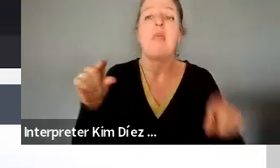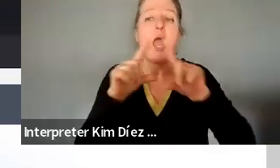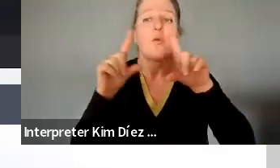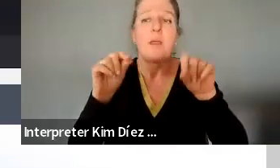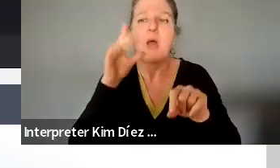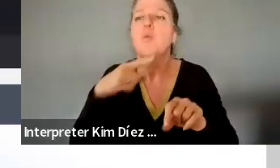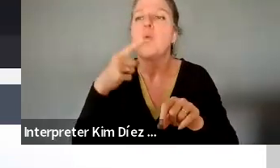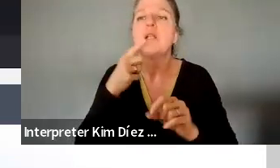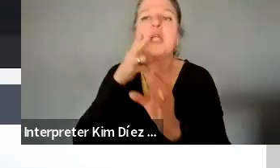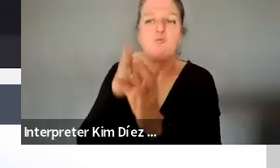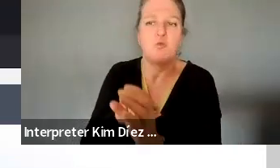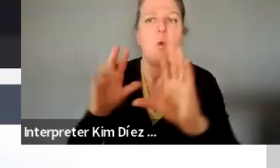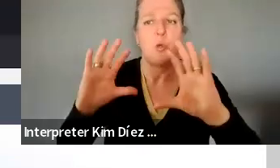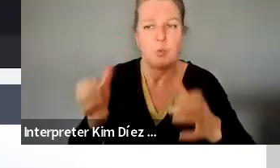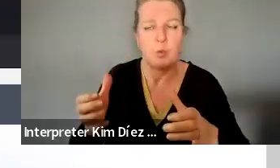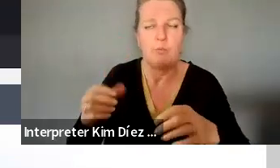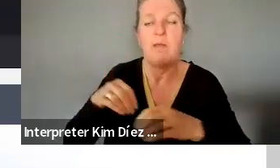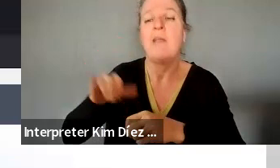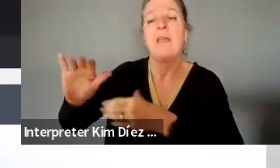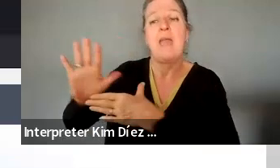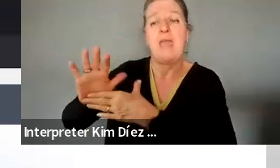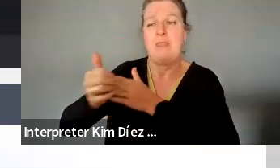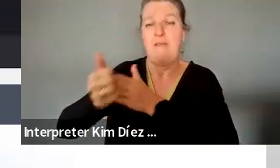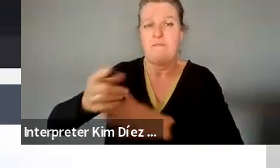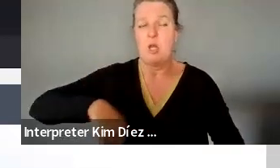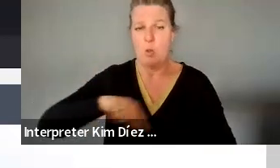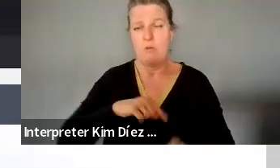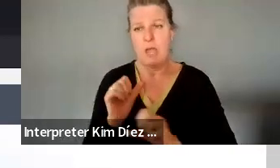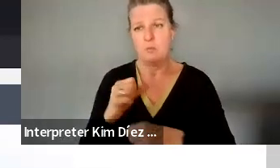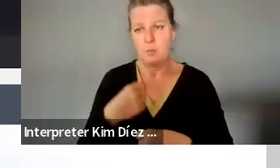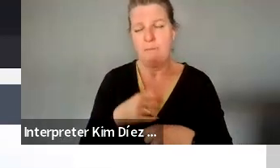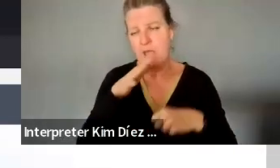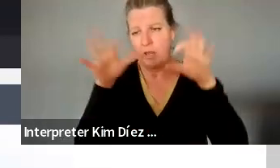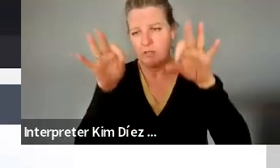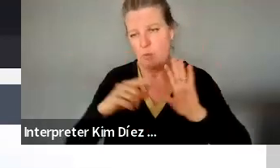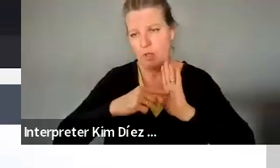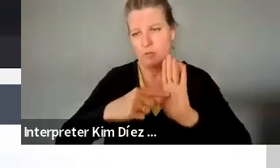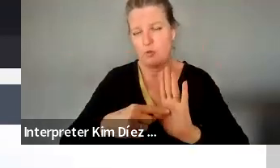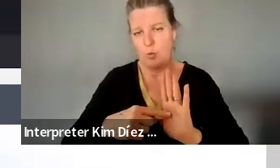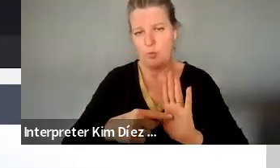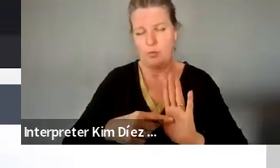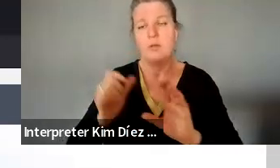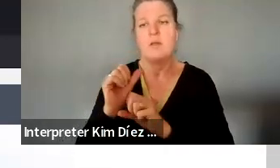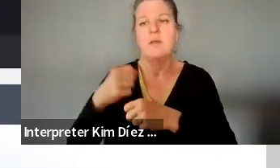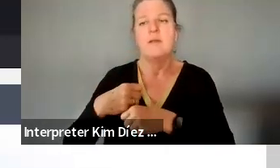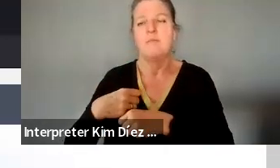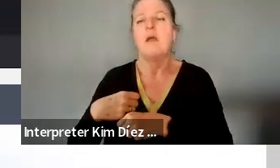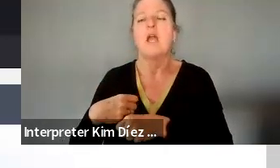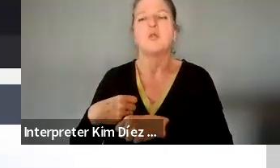And in the video guide that we made, it will show that 'cause we made the guide with an account starting from scratch.